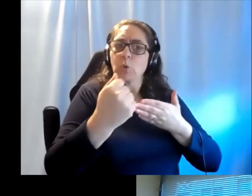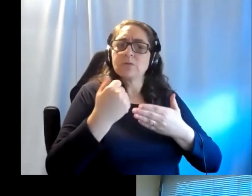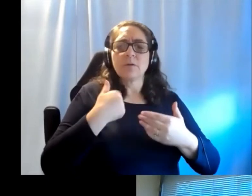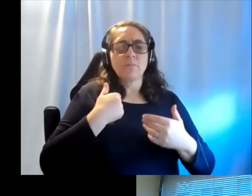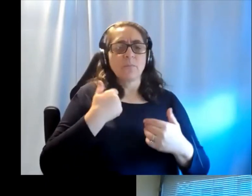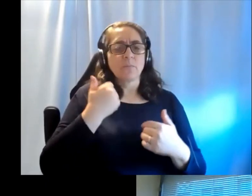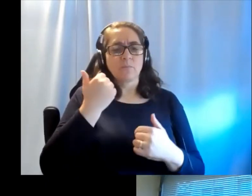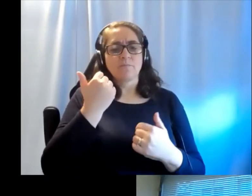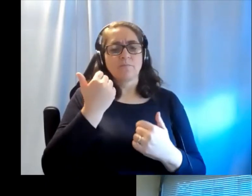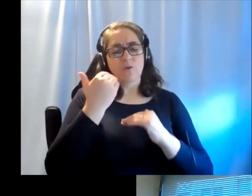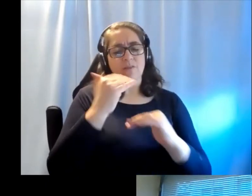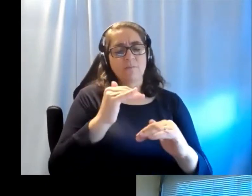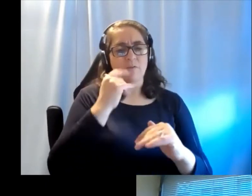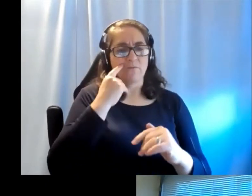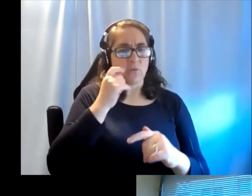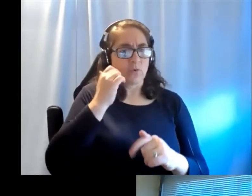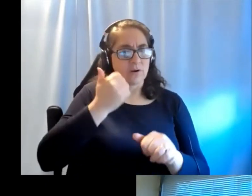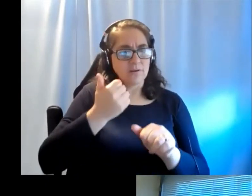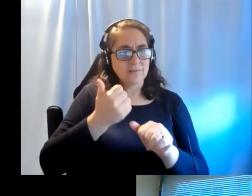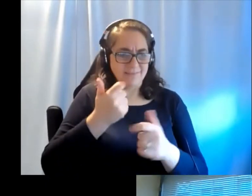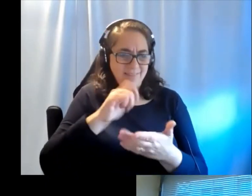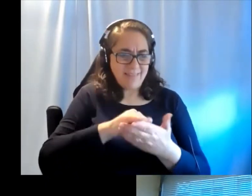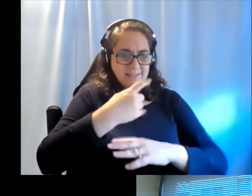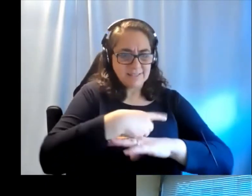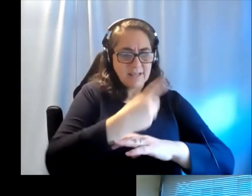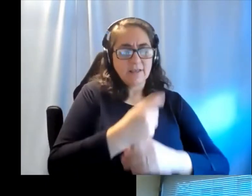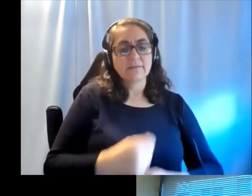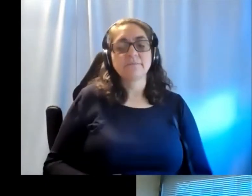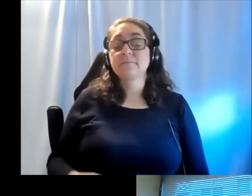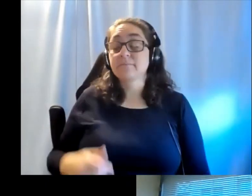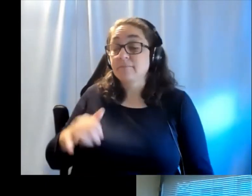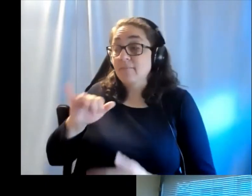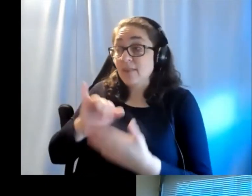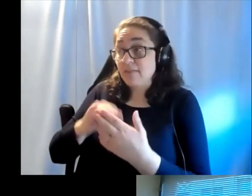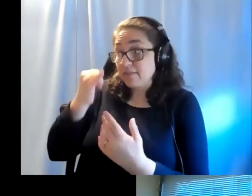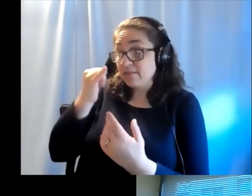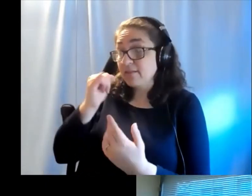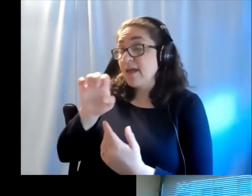The whole idea of sound allowance is interesting.